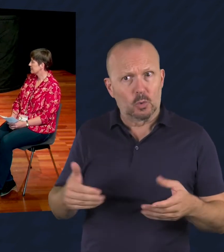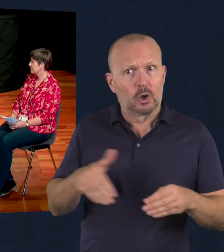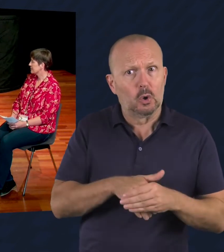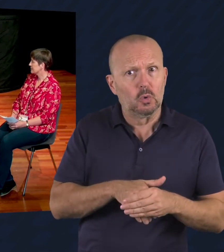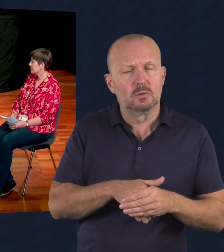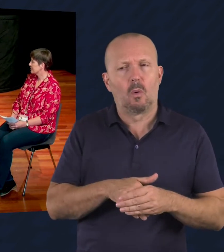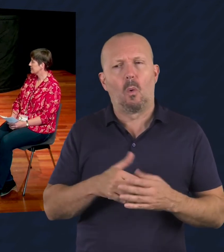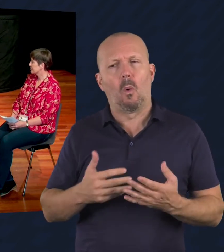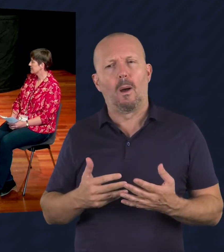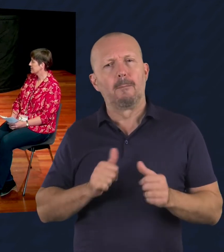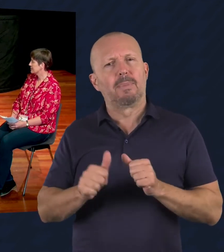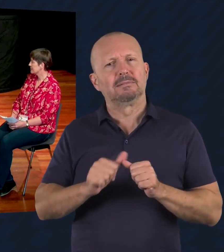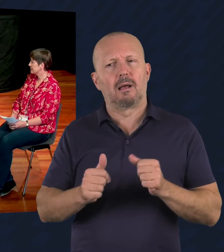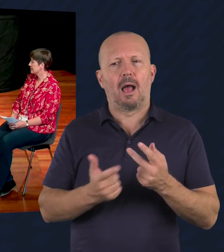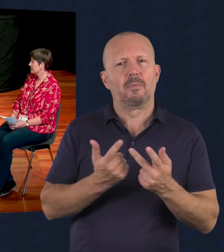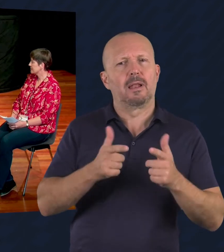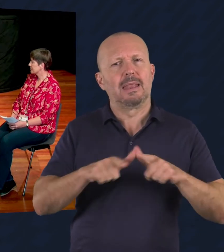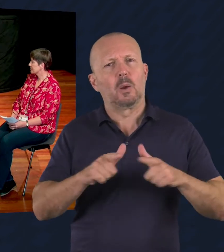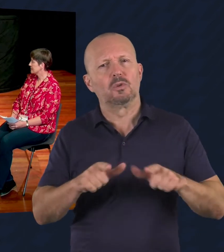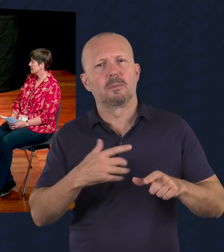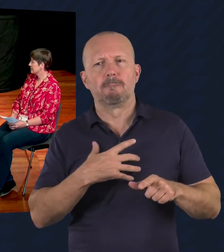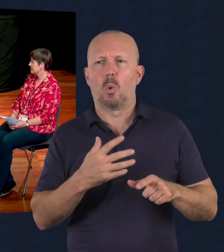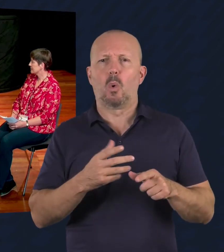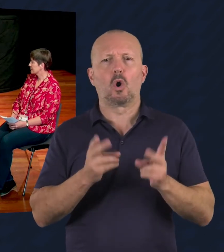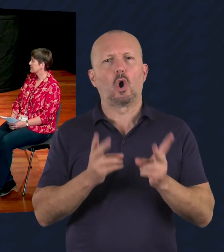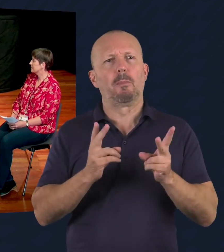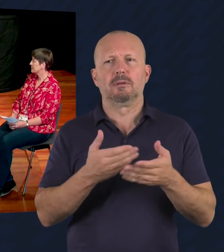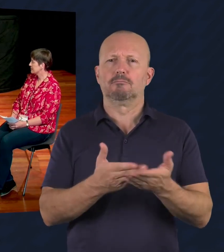it's appropriate to do so and what kind of language is actually more accessible.